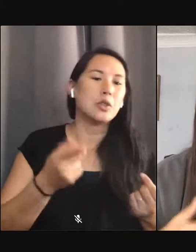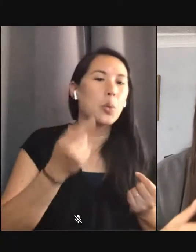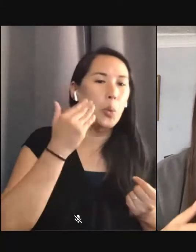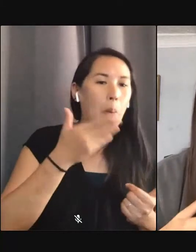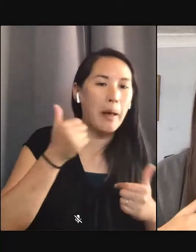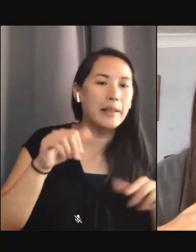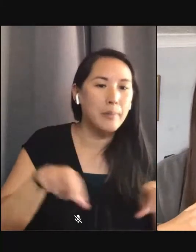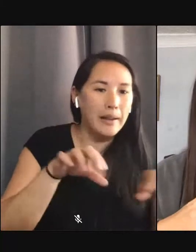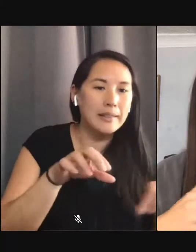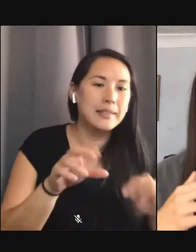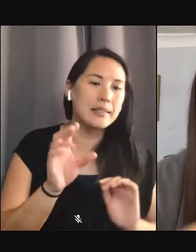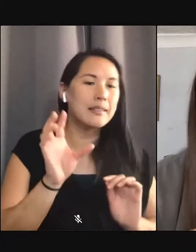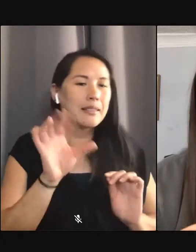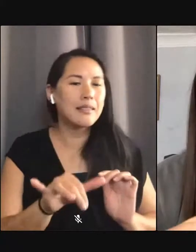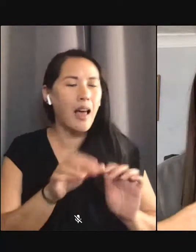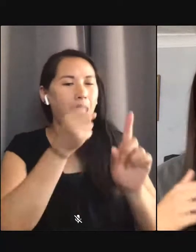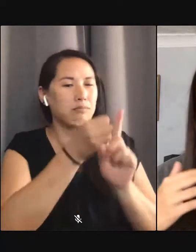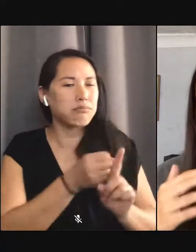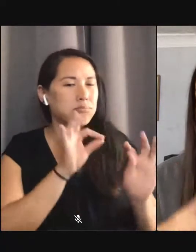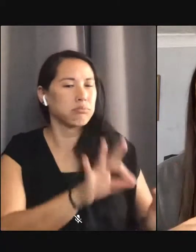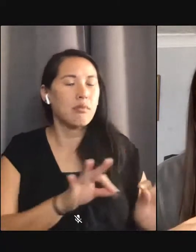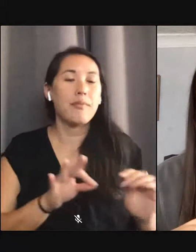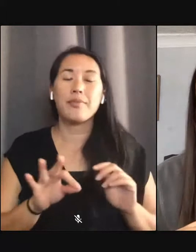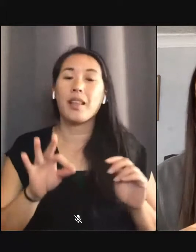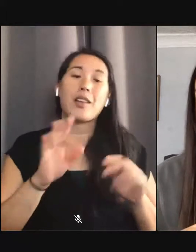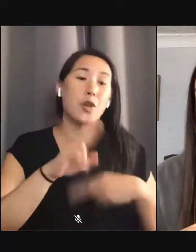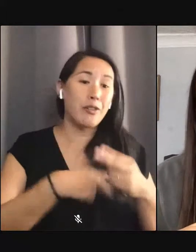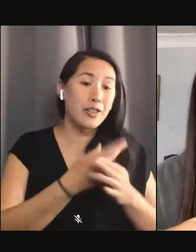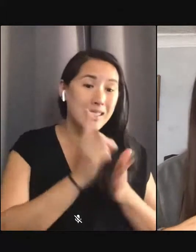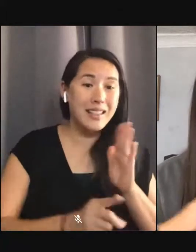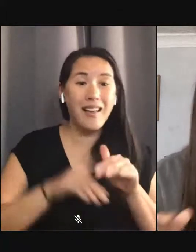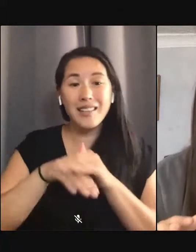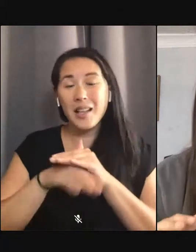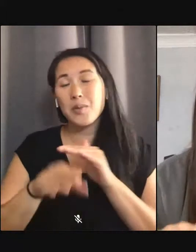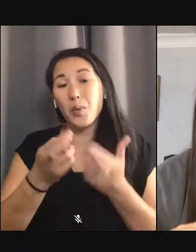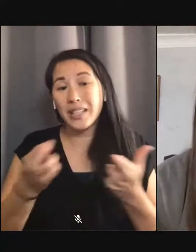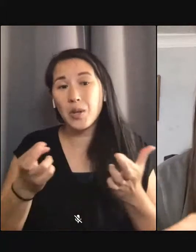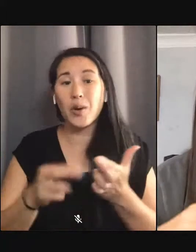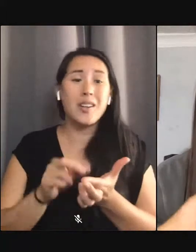you that you know universal design accessible um resources have published guidelines like things